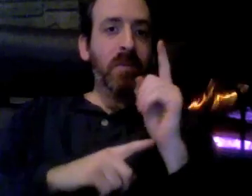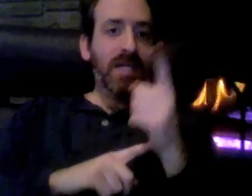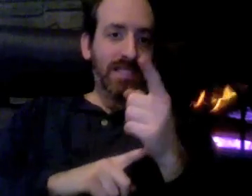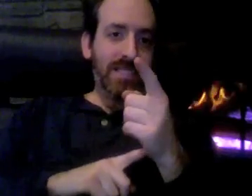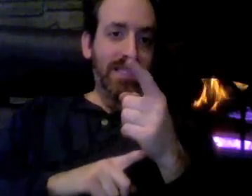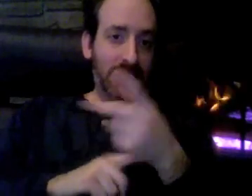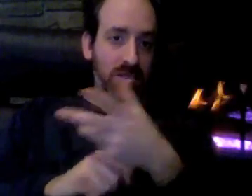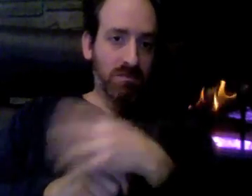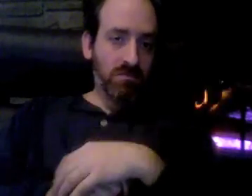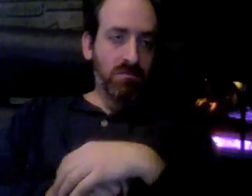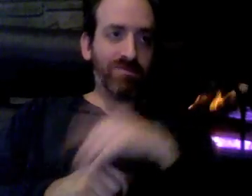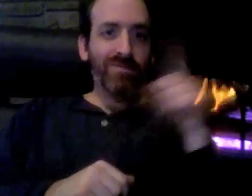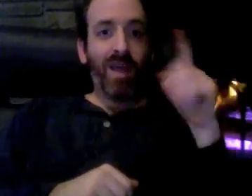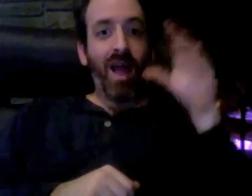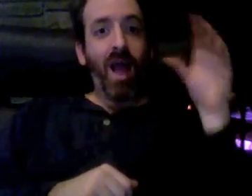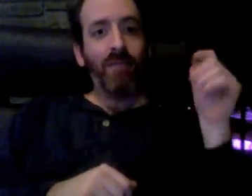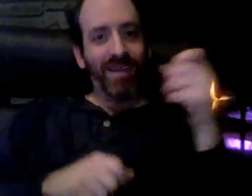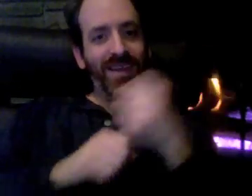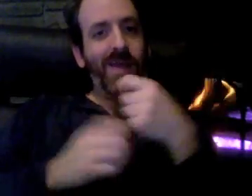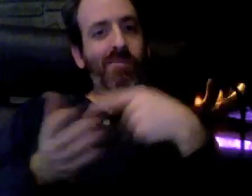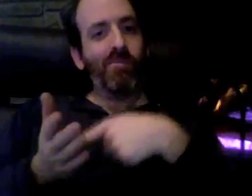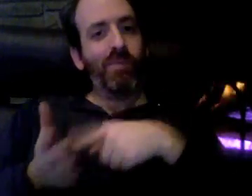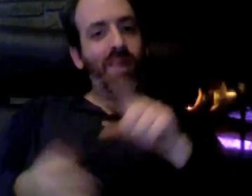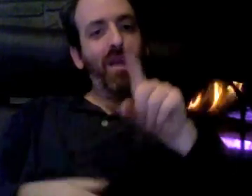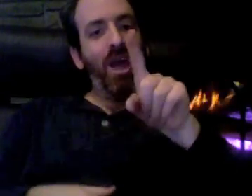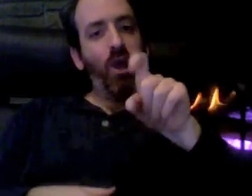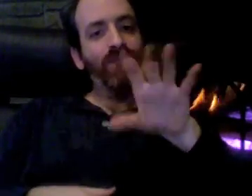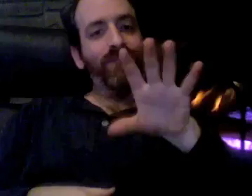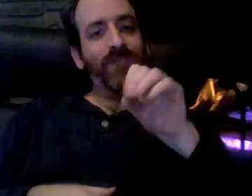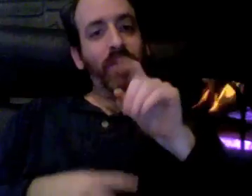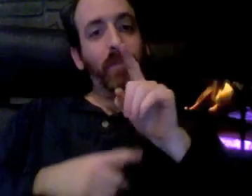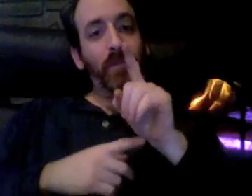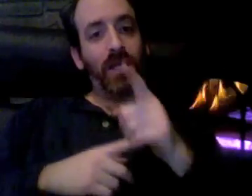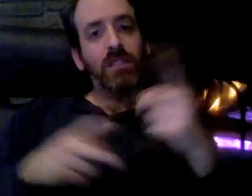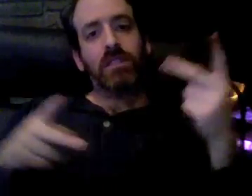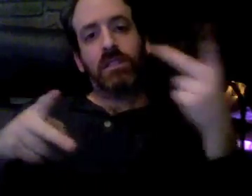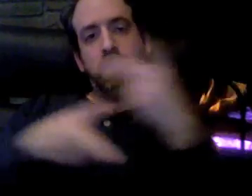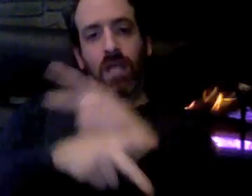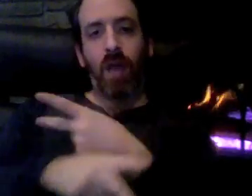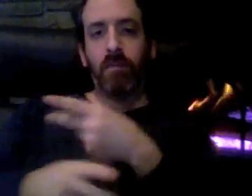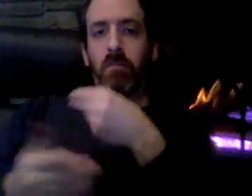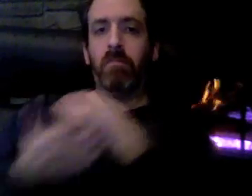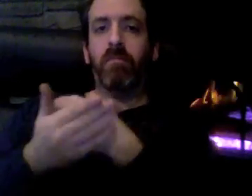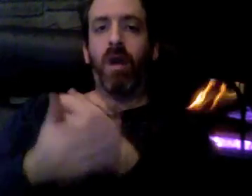The provider would earn the amount based on 150 minutes multiply the given rates.